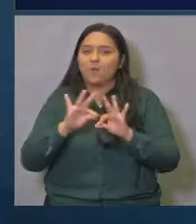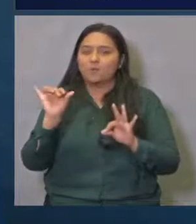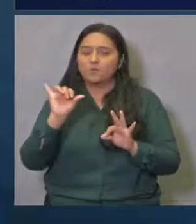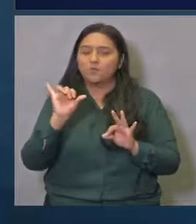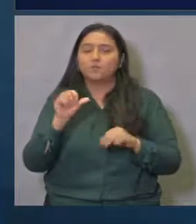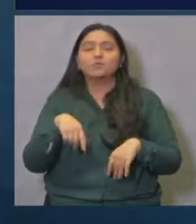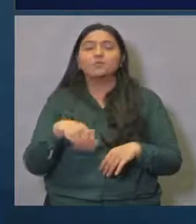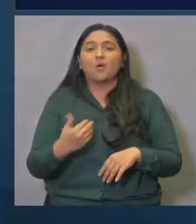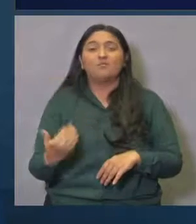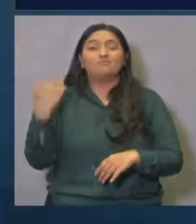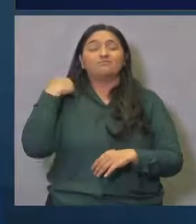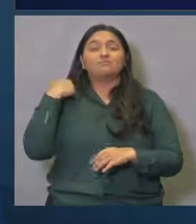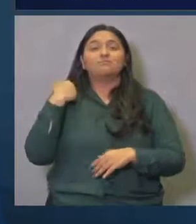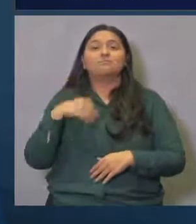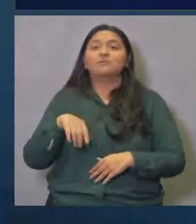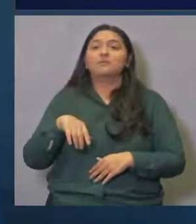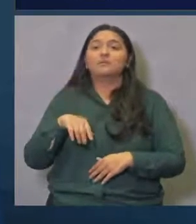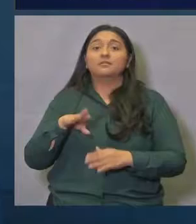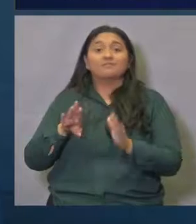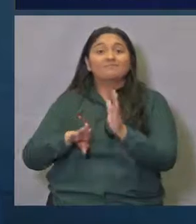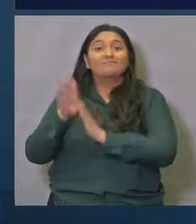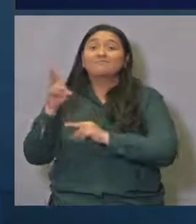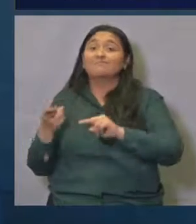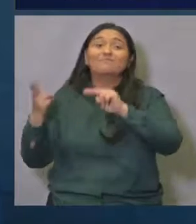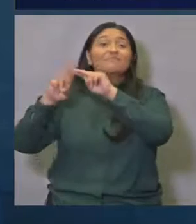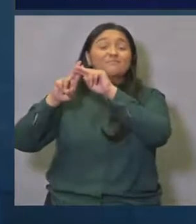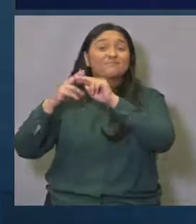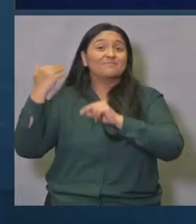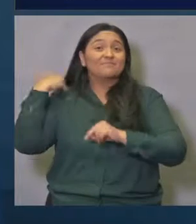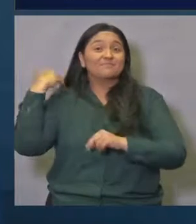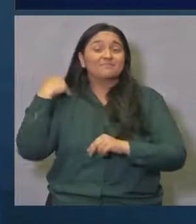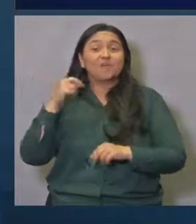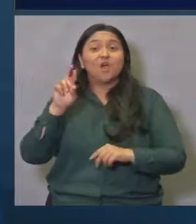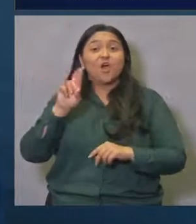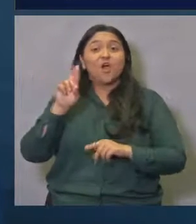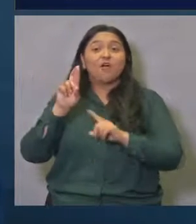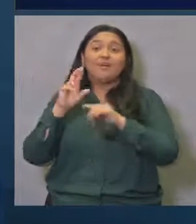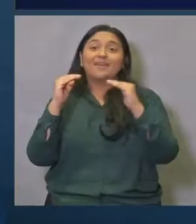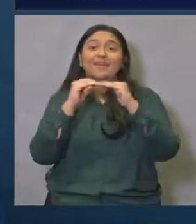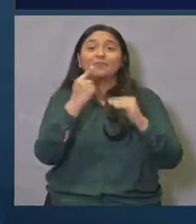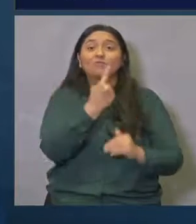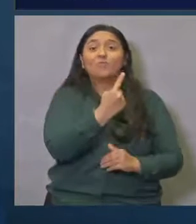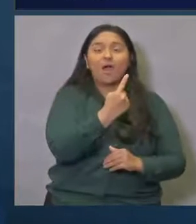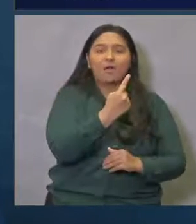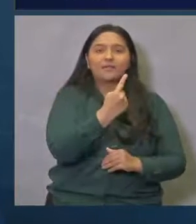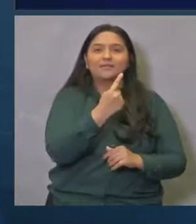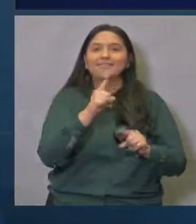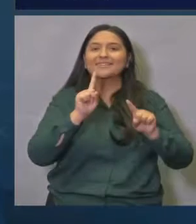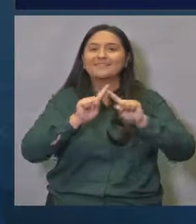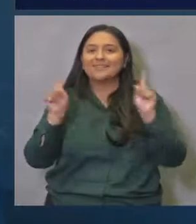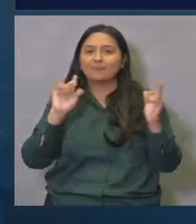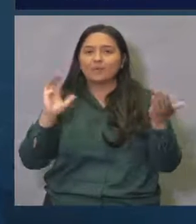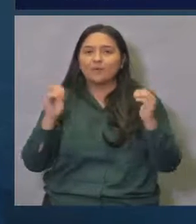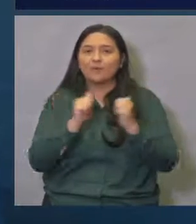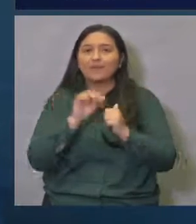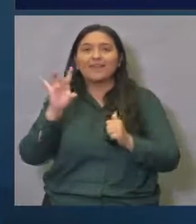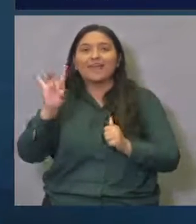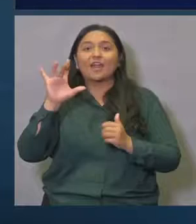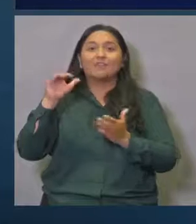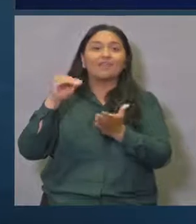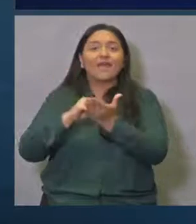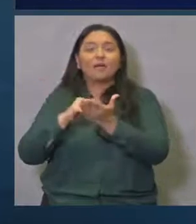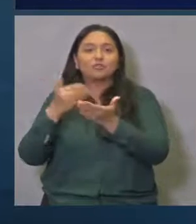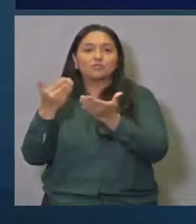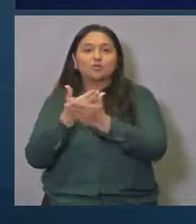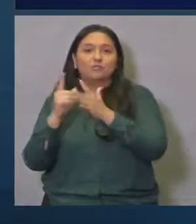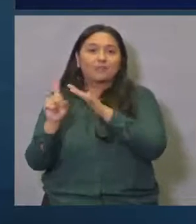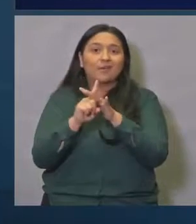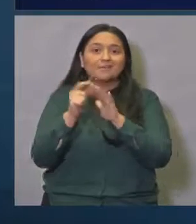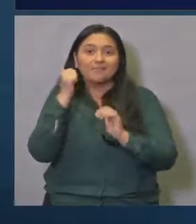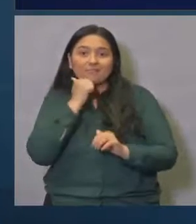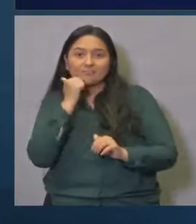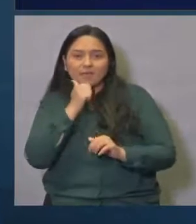TO WATCH THAT.